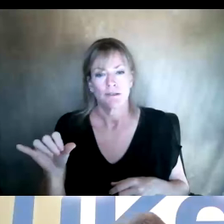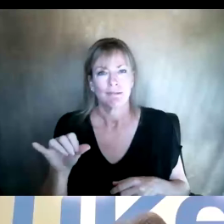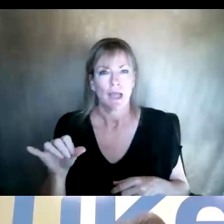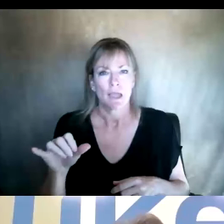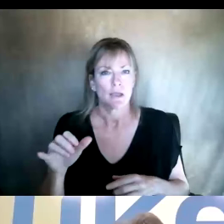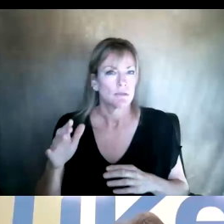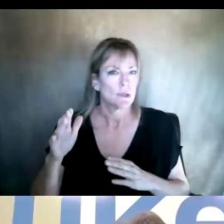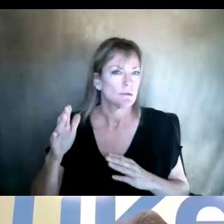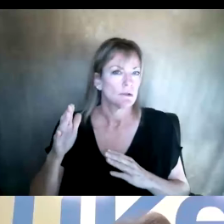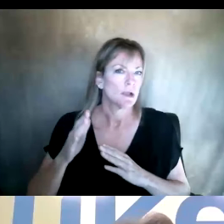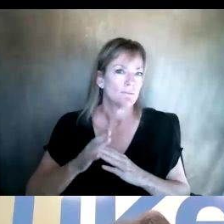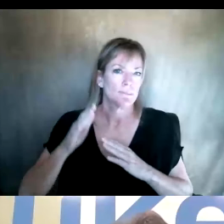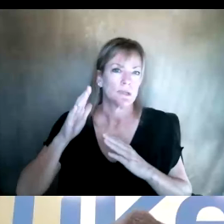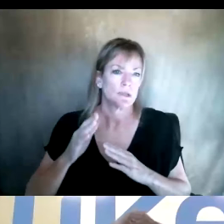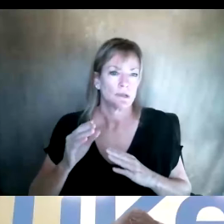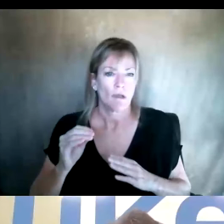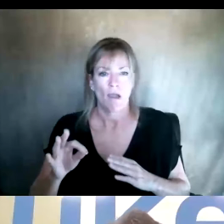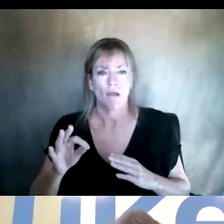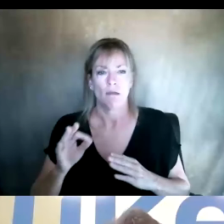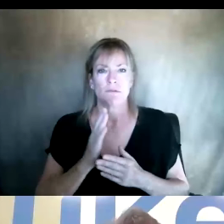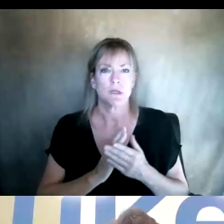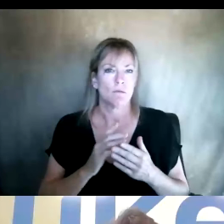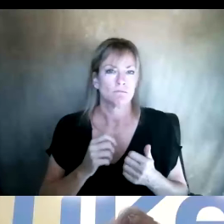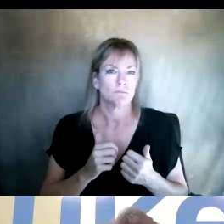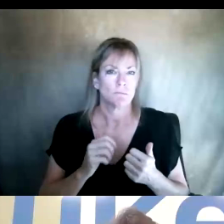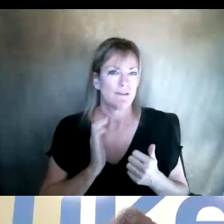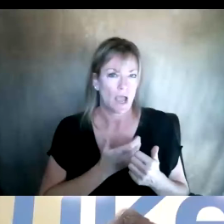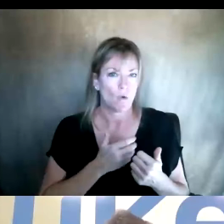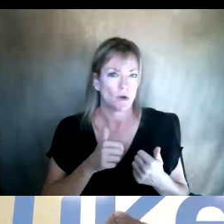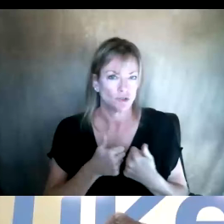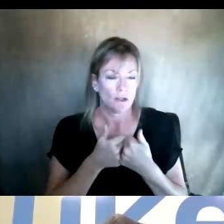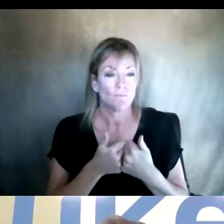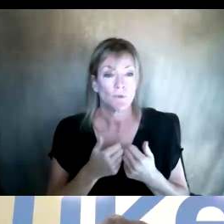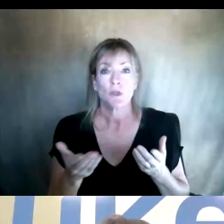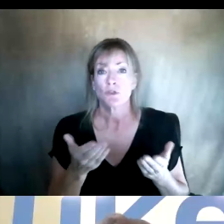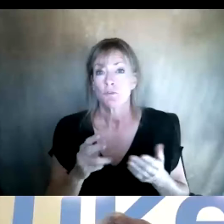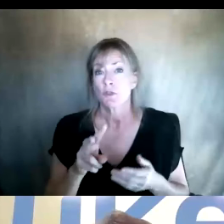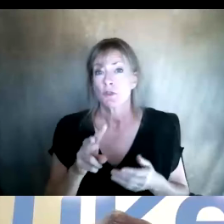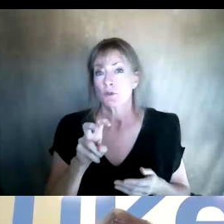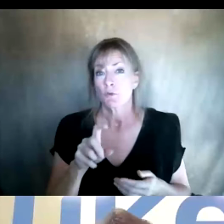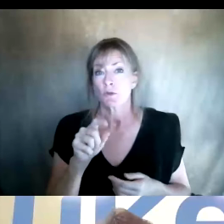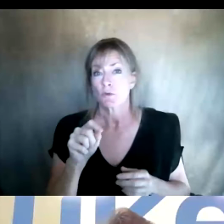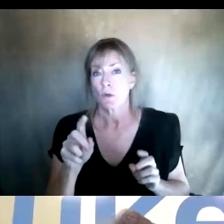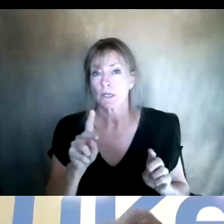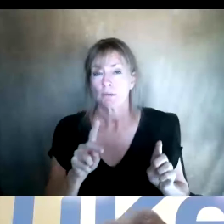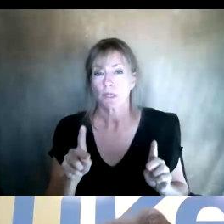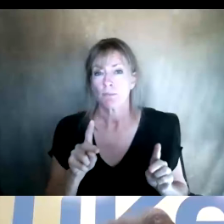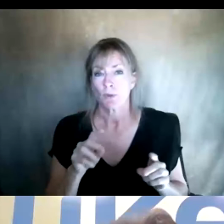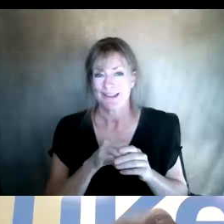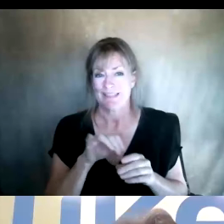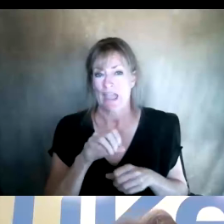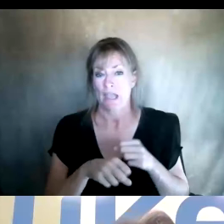OF OUR CHALLENGES WE WERE SERVING 220 INDIVIDUALS AND DID OVER